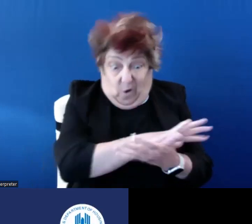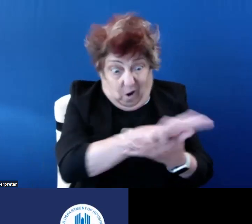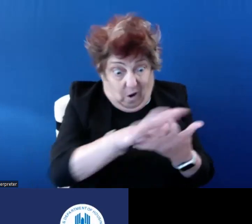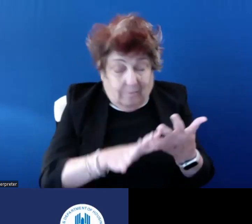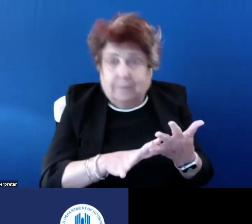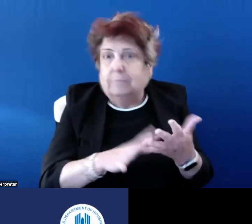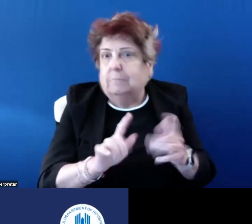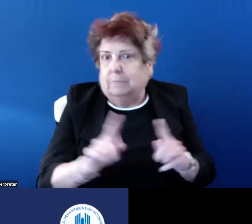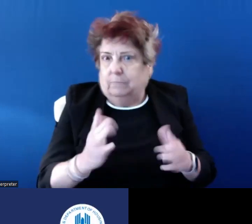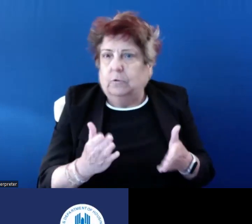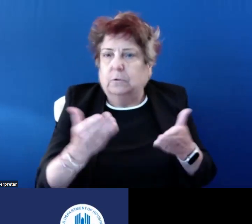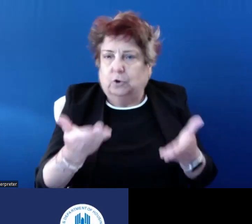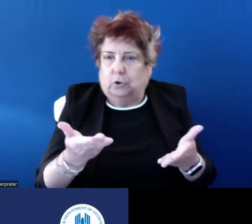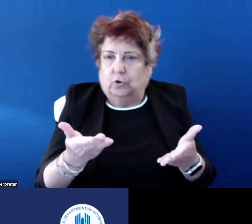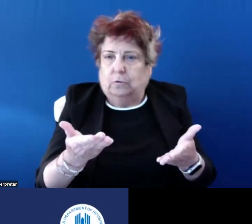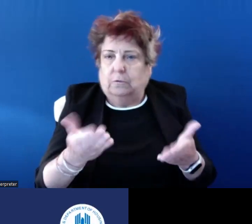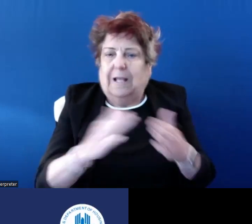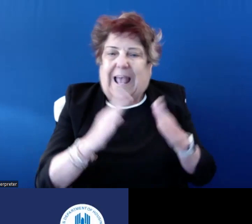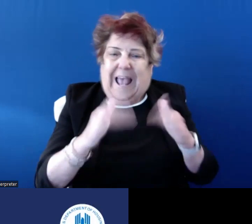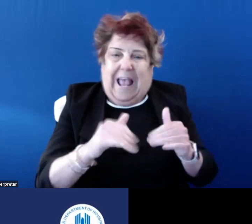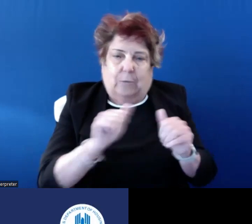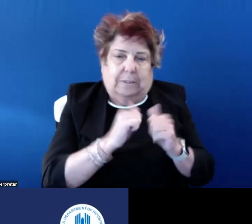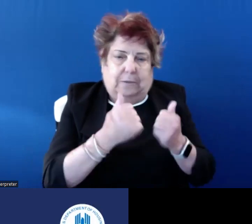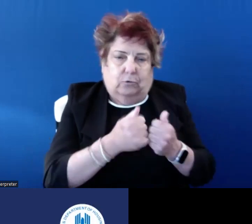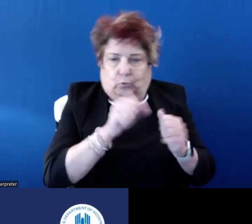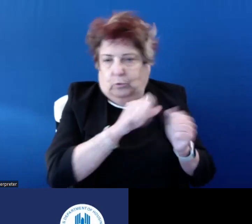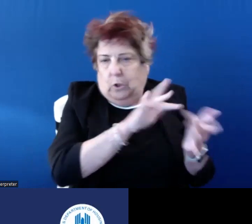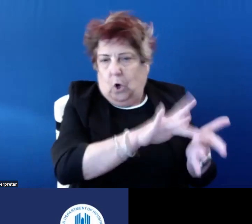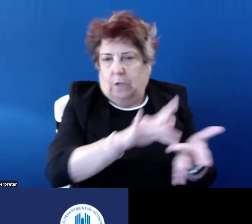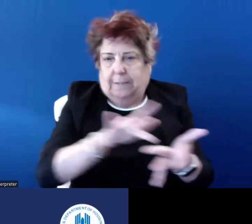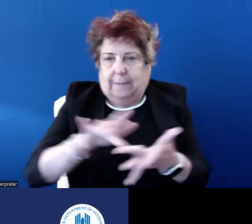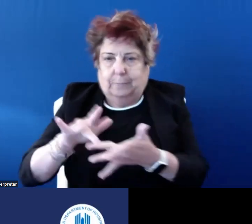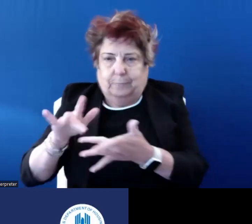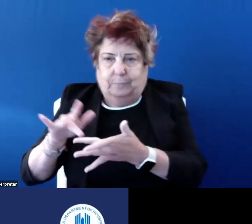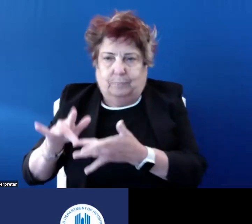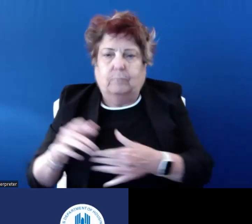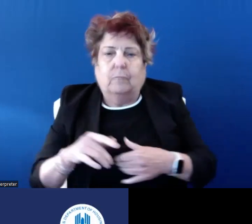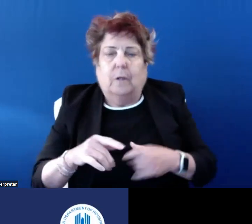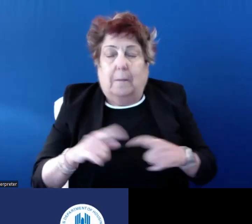housing agencies to reach out to, but we are not mandating